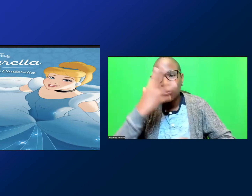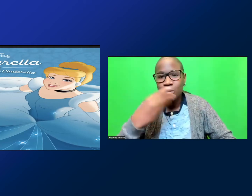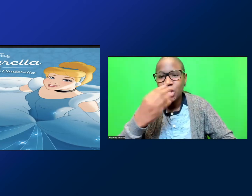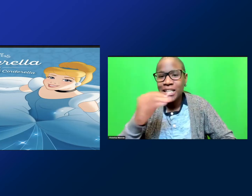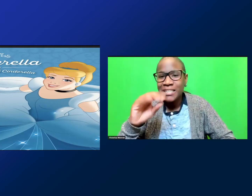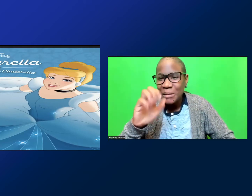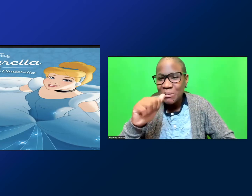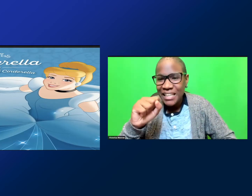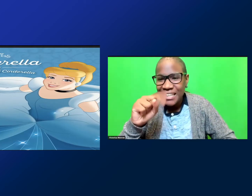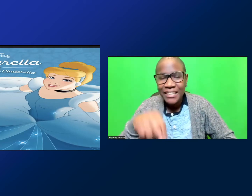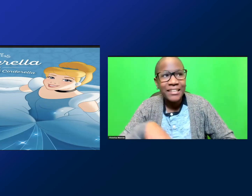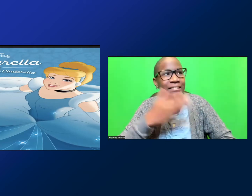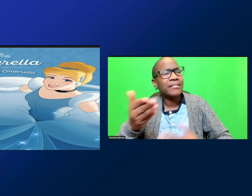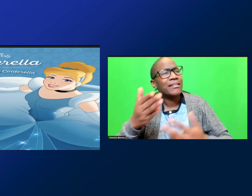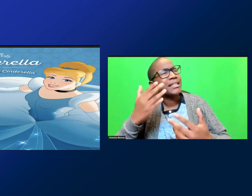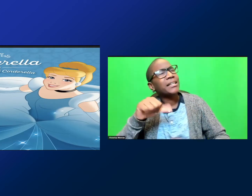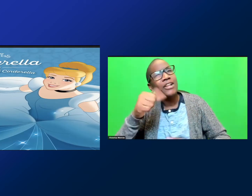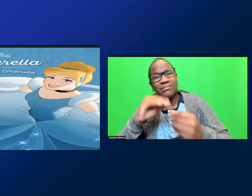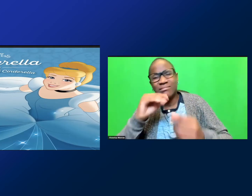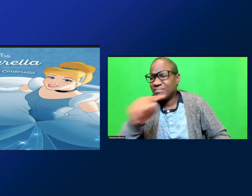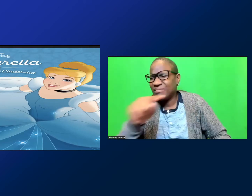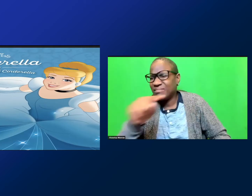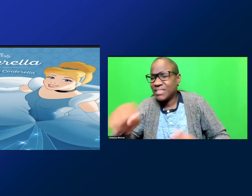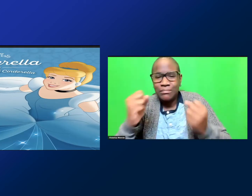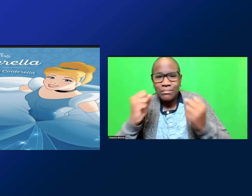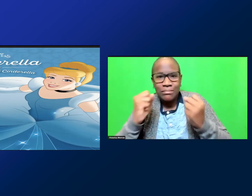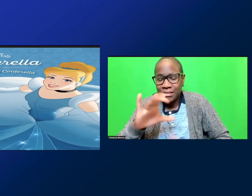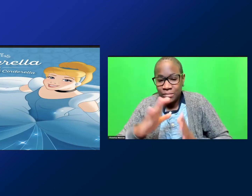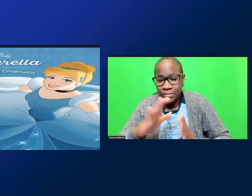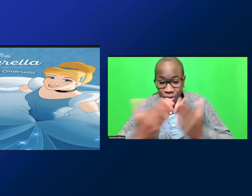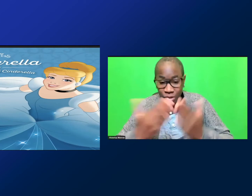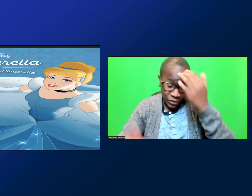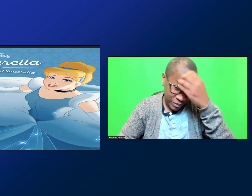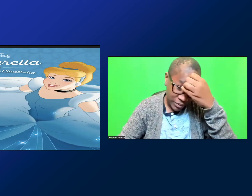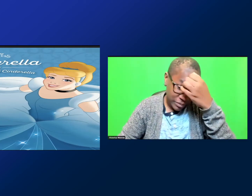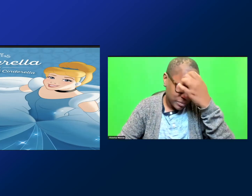encourages children to want to dress a certain way it normalizes the masculine kind of ship